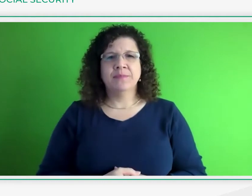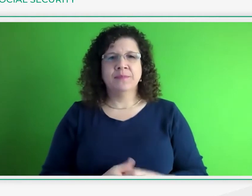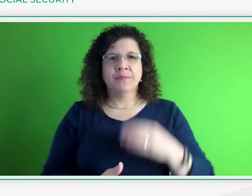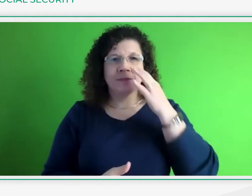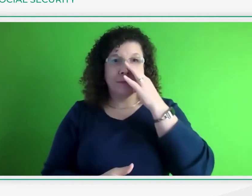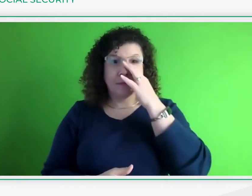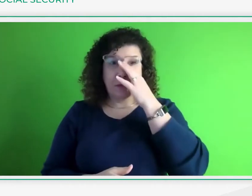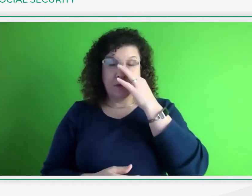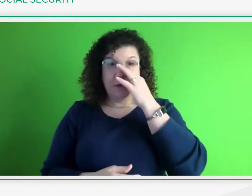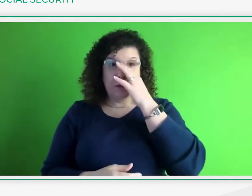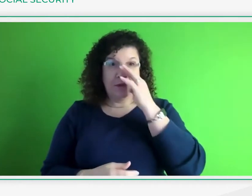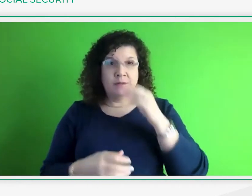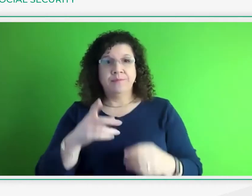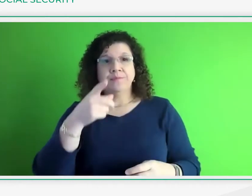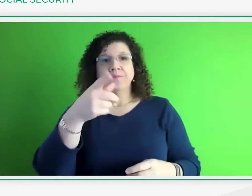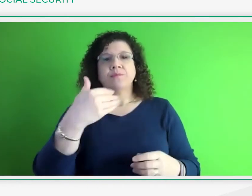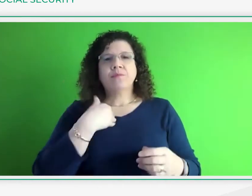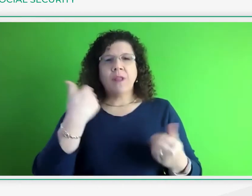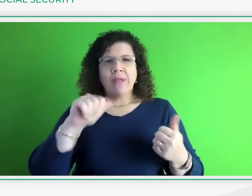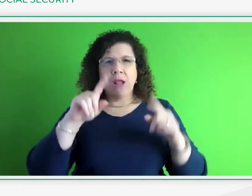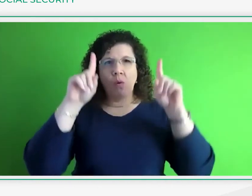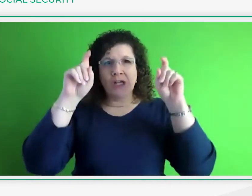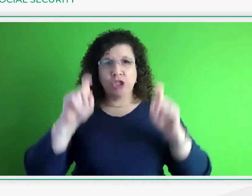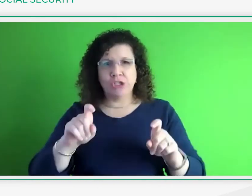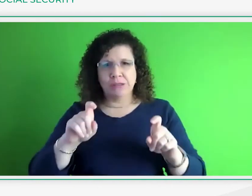view of this PowerPoint and my presentation.